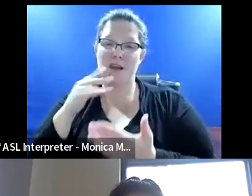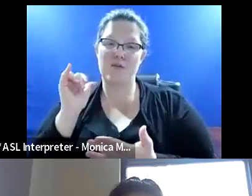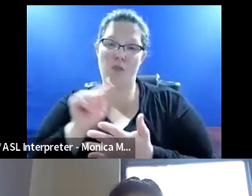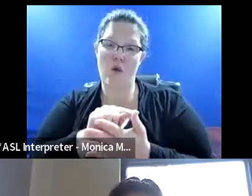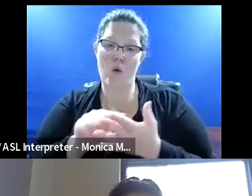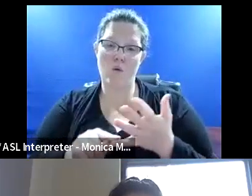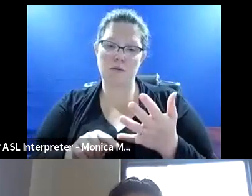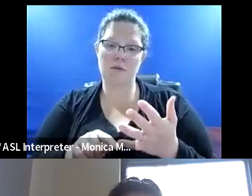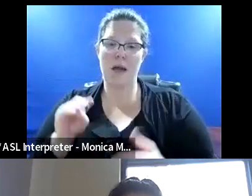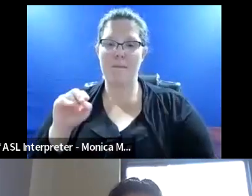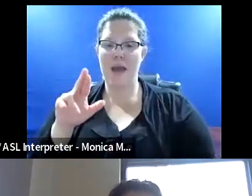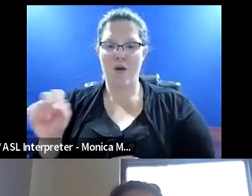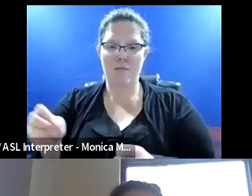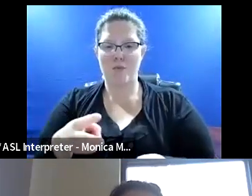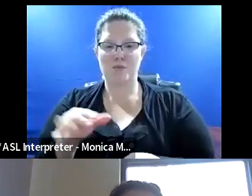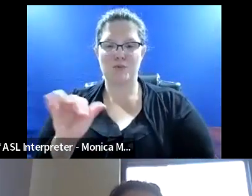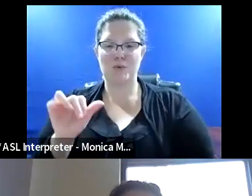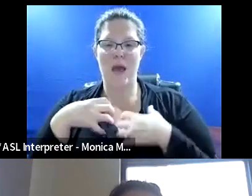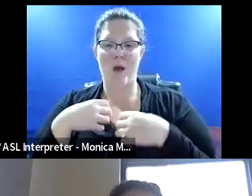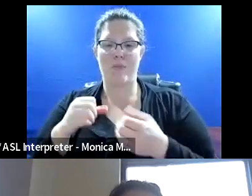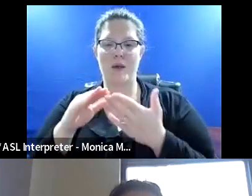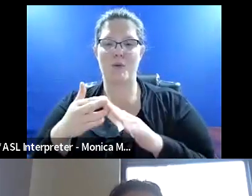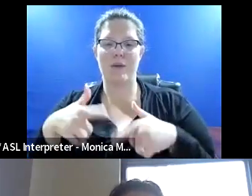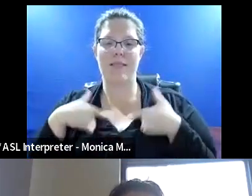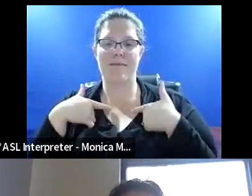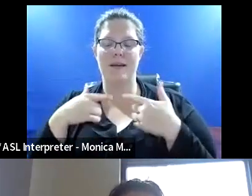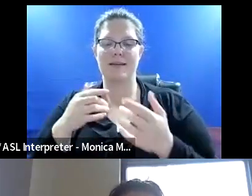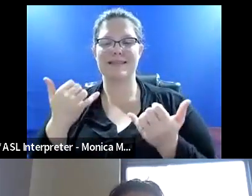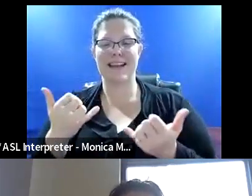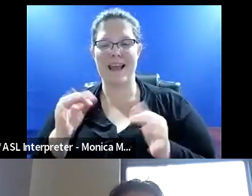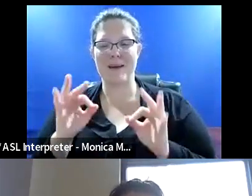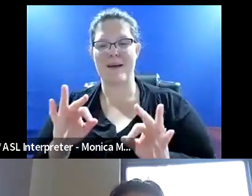AND THEN ERIC ALSO DROPPED INTO THE CHAT, ALSO RESEARCH GRANTS WITH UNRESTRICTED FUNDS THAT CAN HELP WITH OVERHEAD OR PROGRAMMING. THANK YOU FOR THOSE.